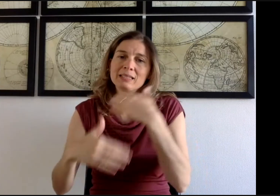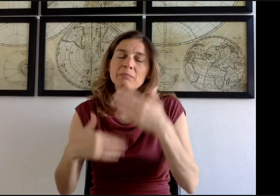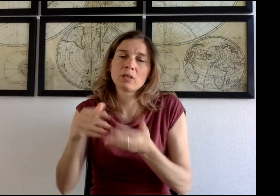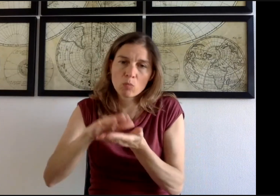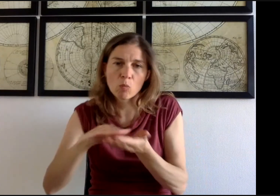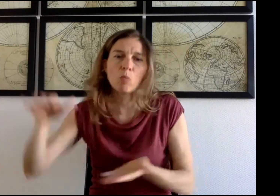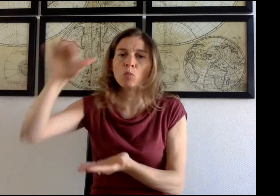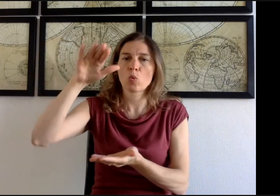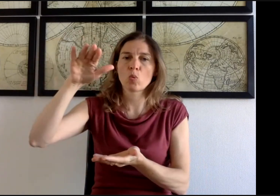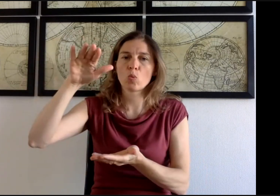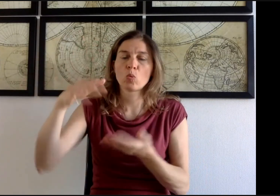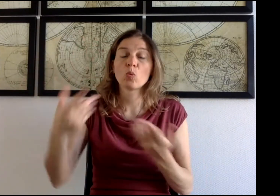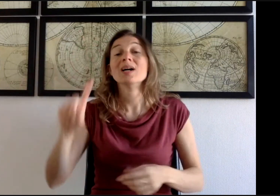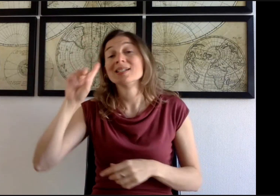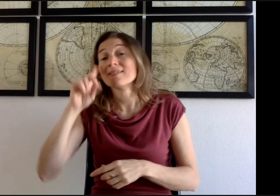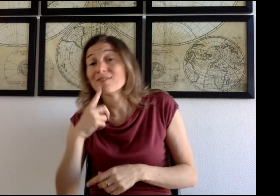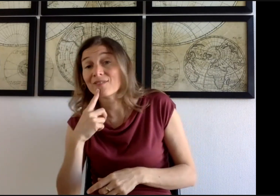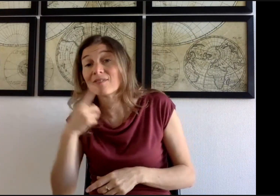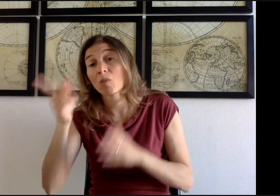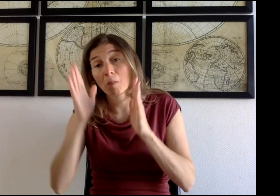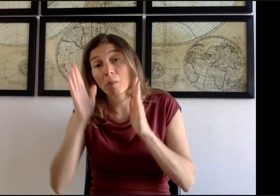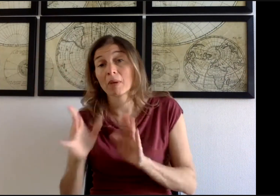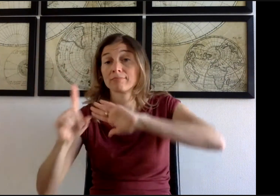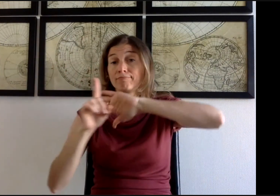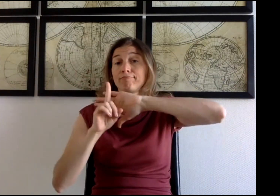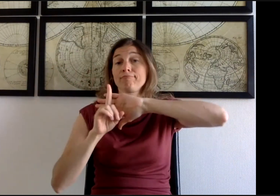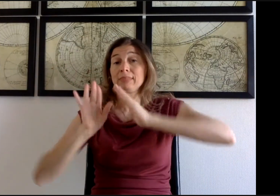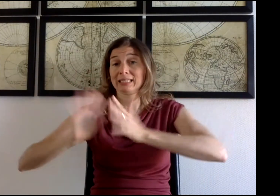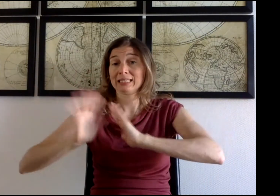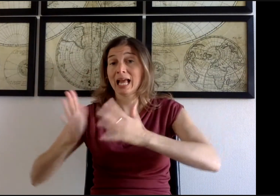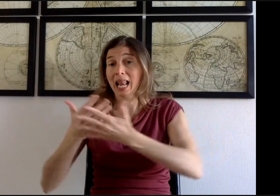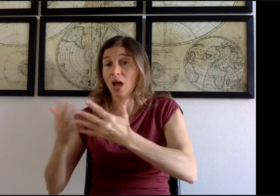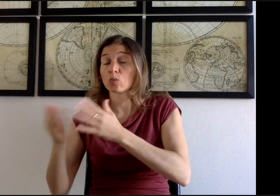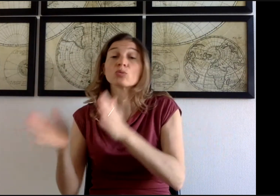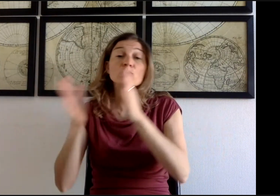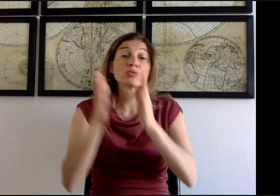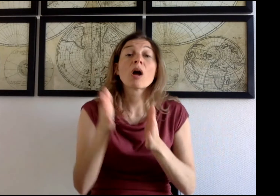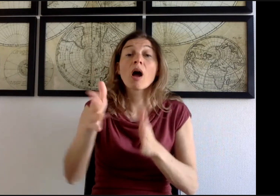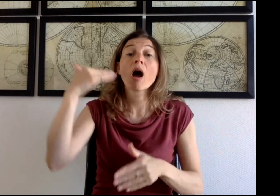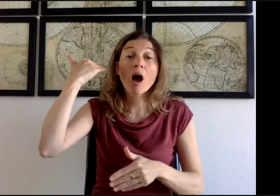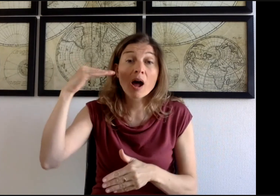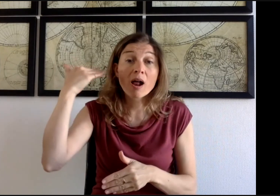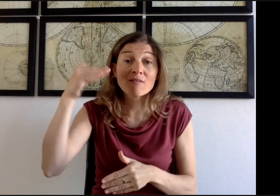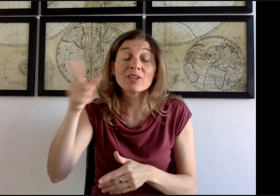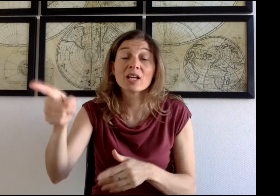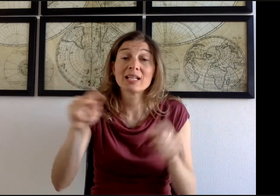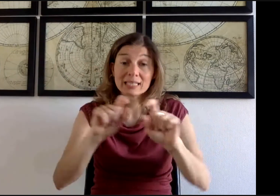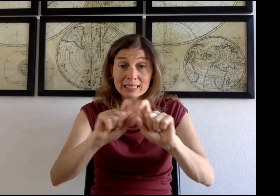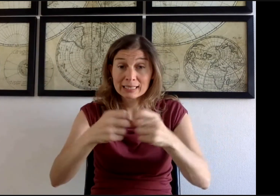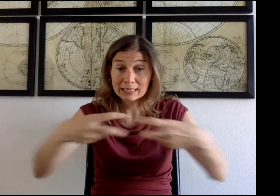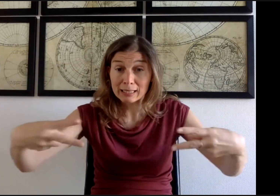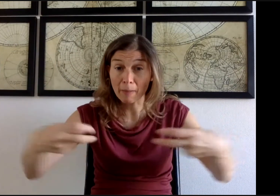For the deaf people, the sign language, for the Hard of Hearing people, subtitles on television,